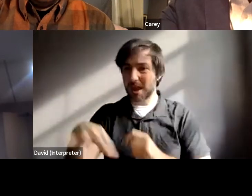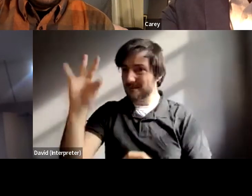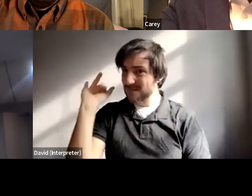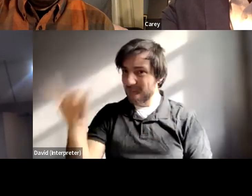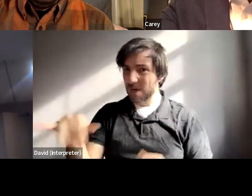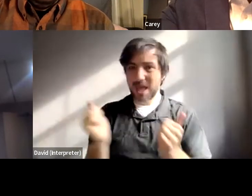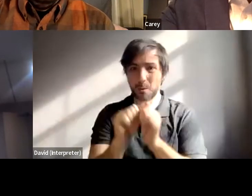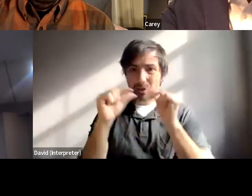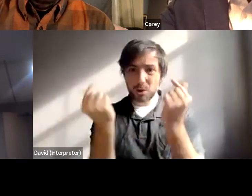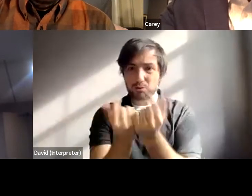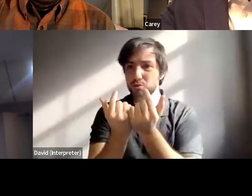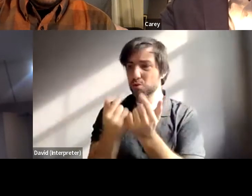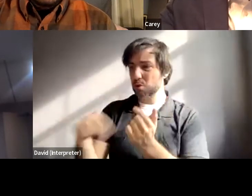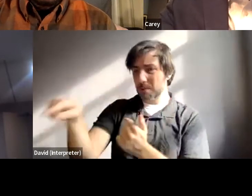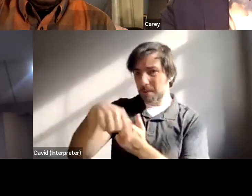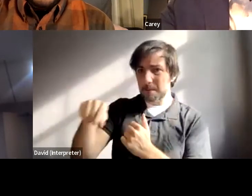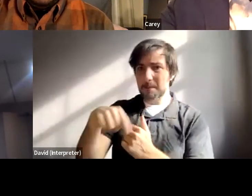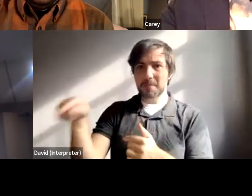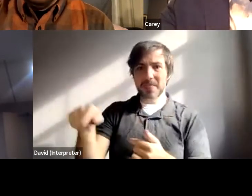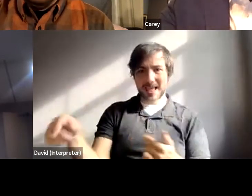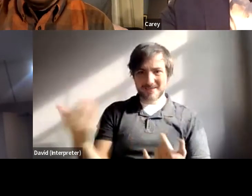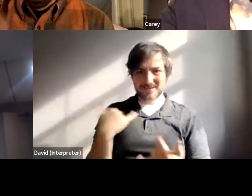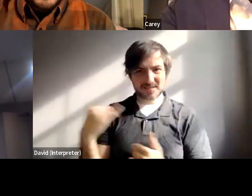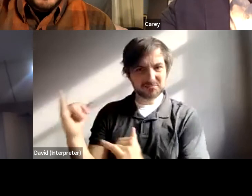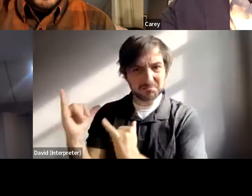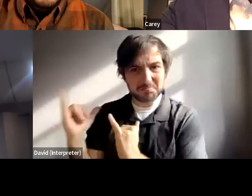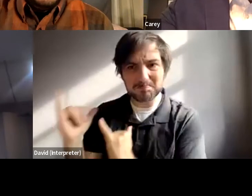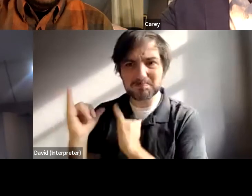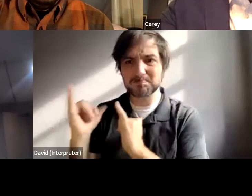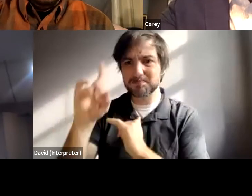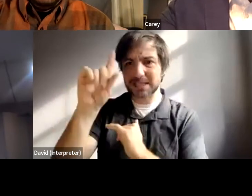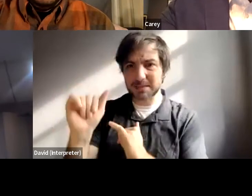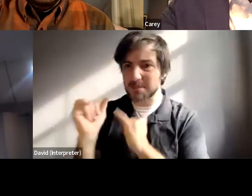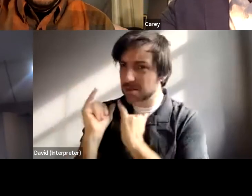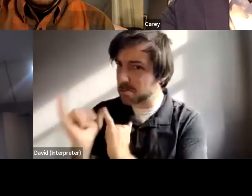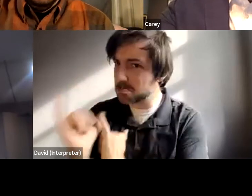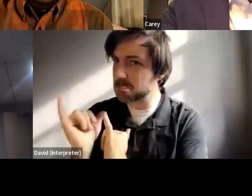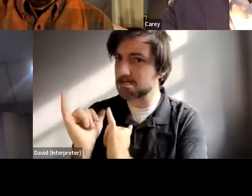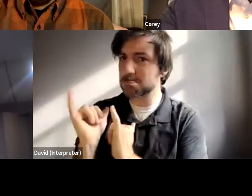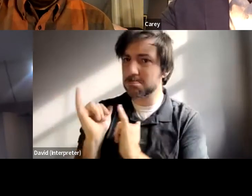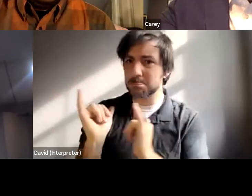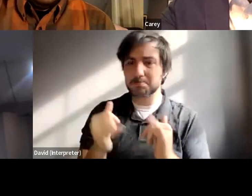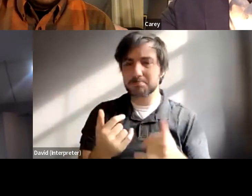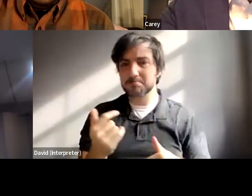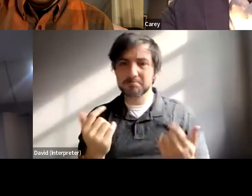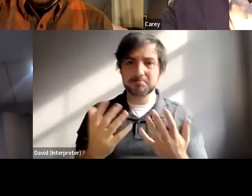share in my disability, we can talk to each other.